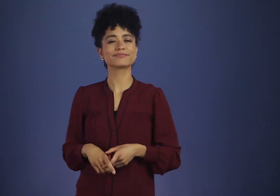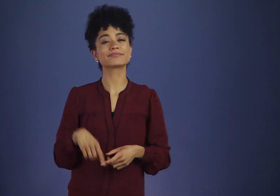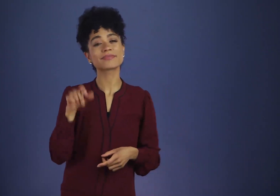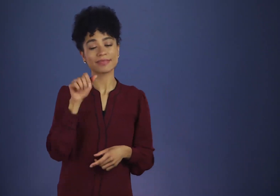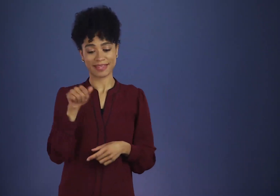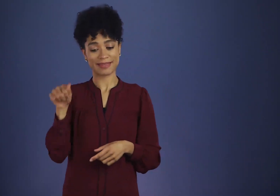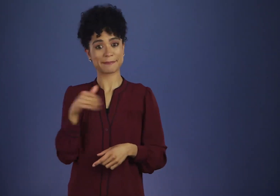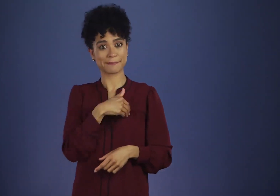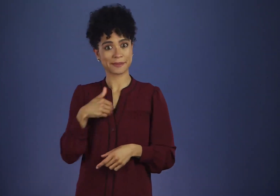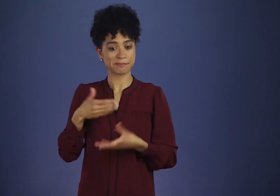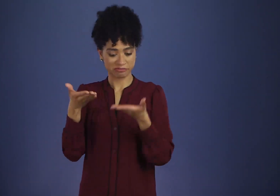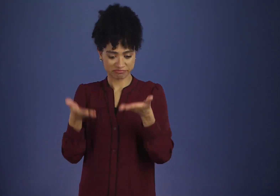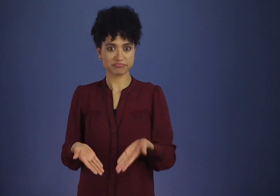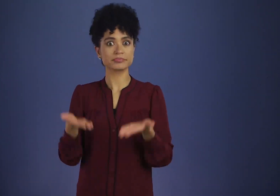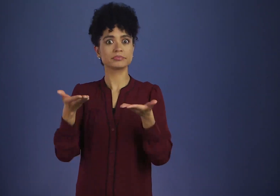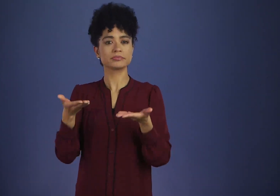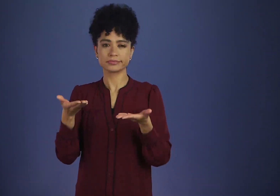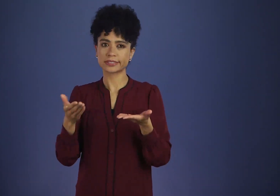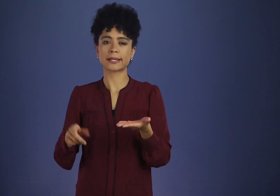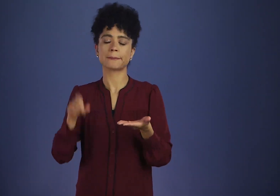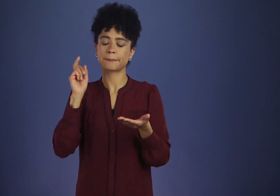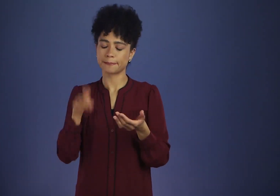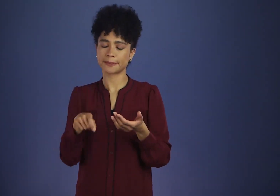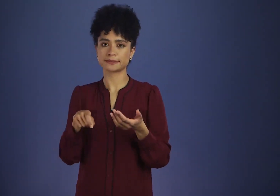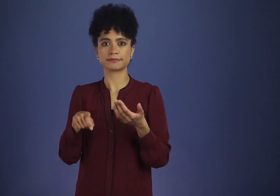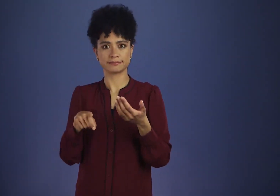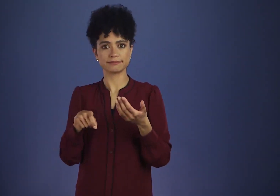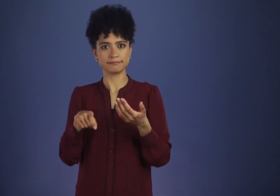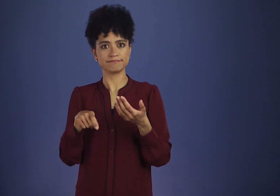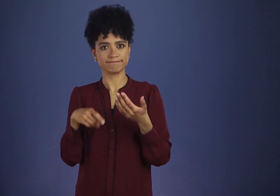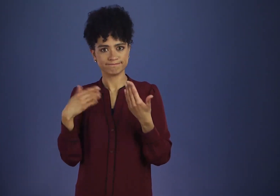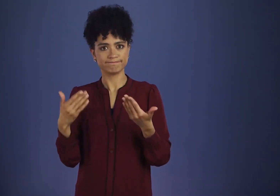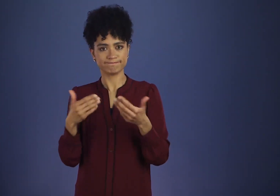The A.A. member has to conform to the principles of recovery.